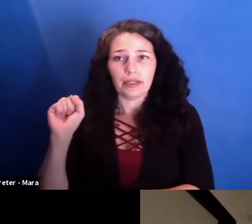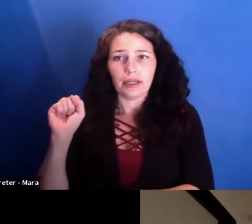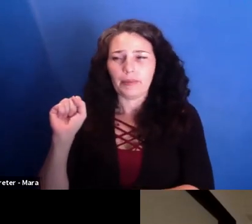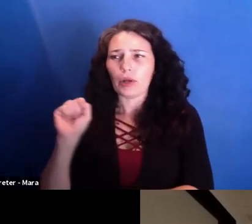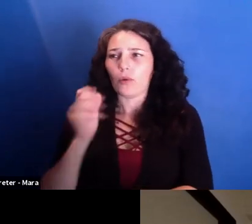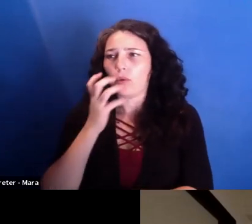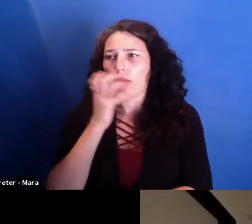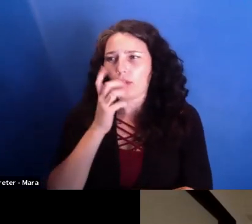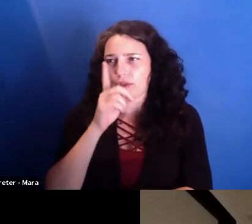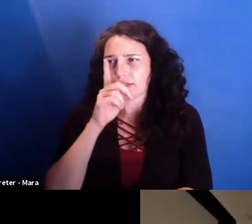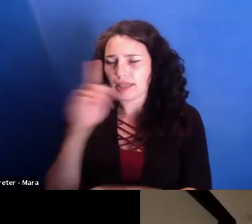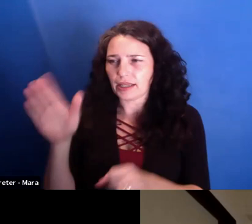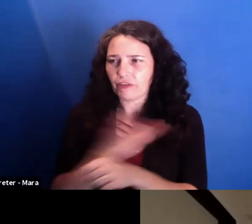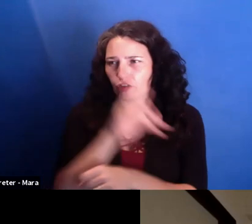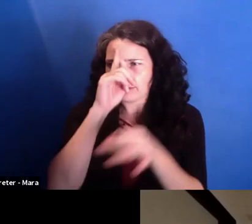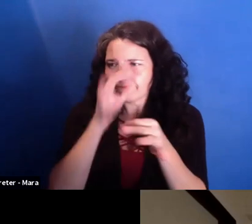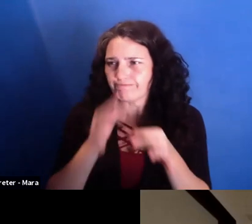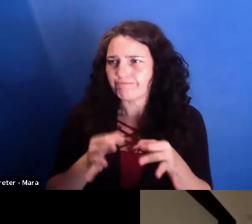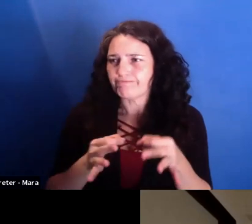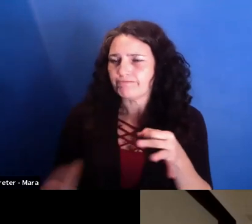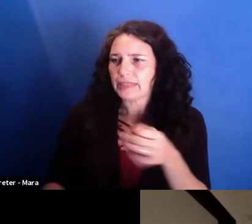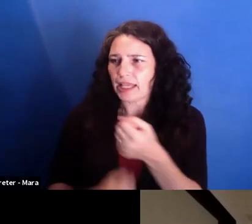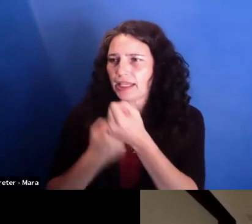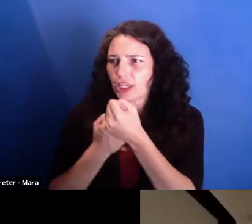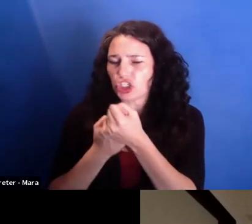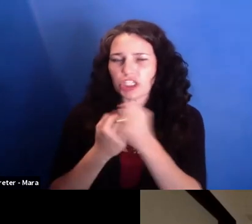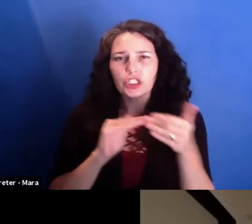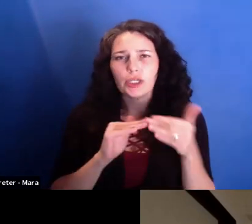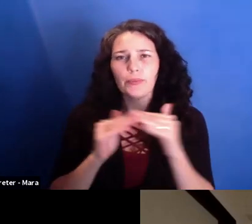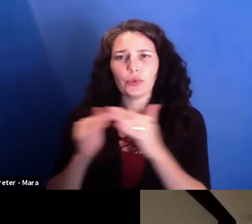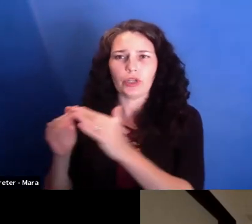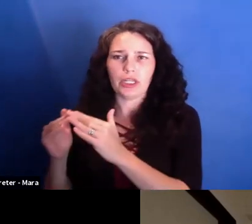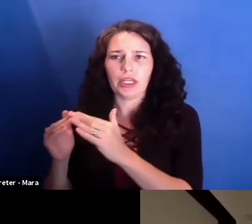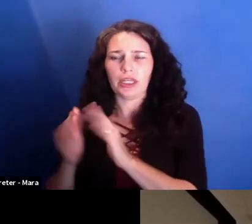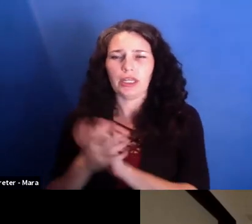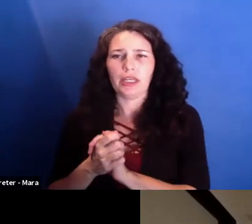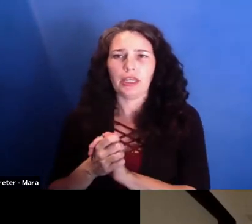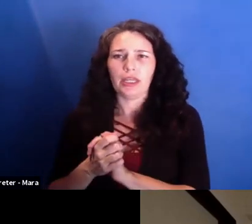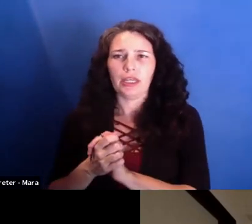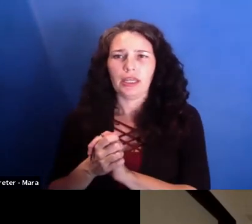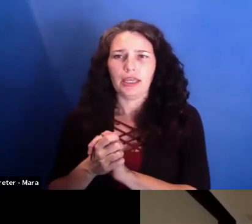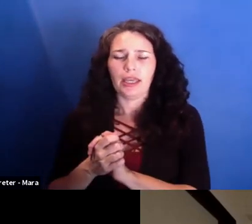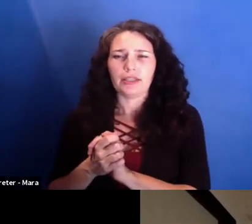Like, how-- I wanted to understand how do people-- how are people that really live and dedicate